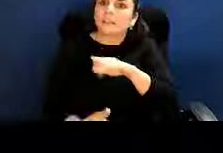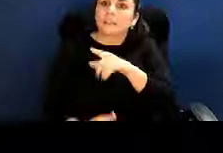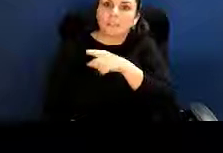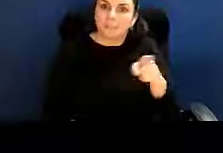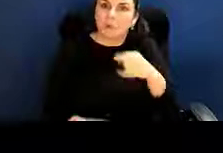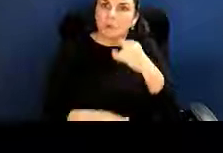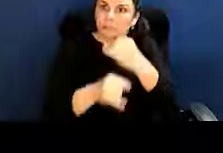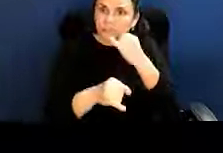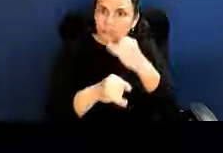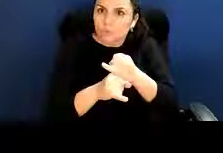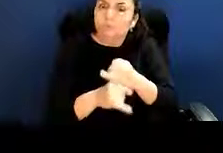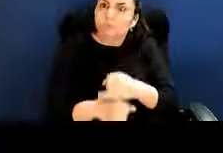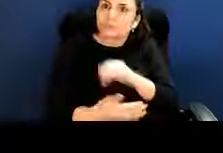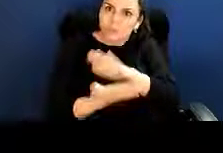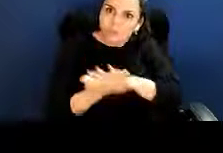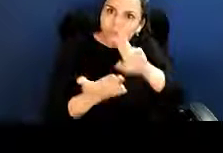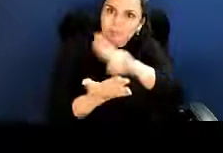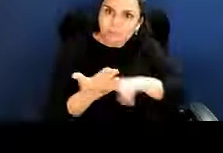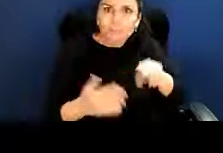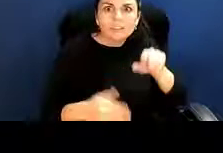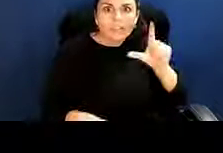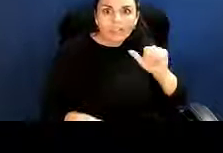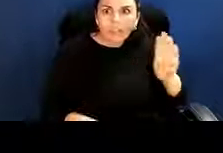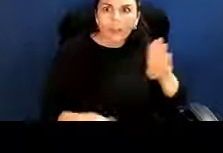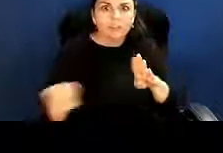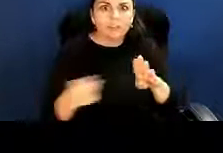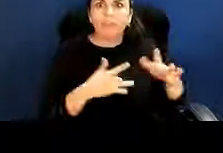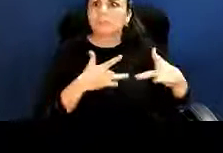and you don't want to put yourself in that situation to take on that responsibility.